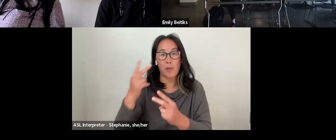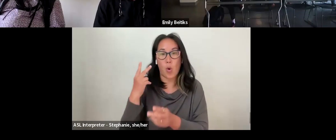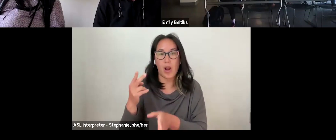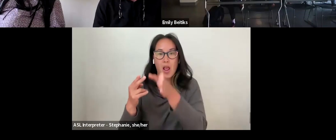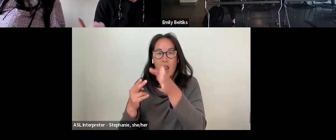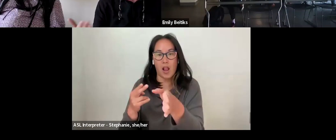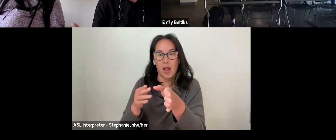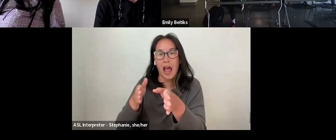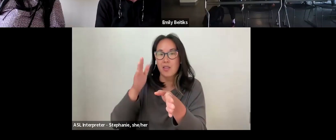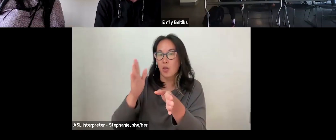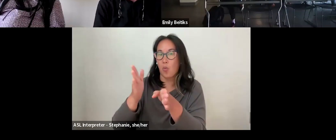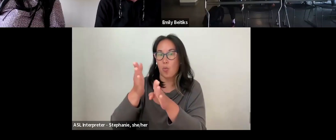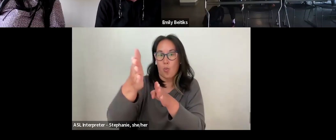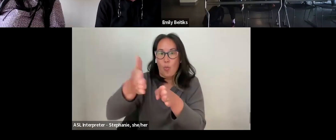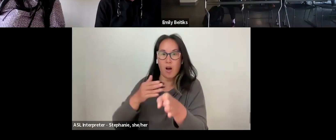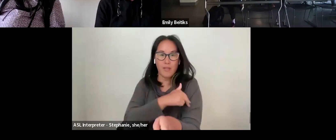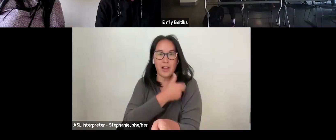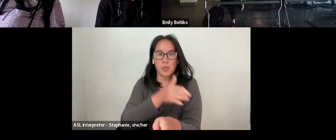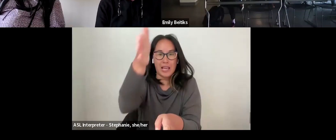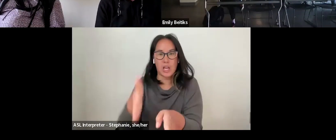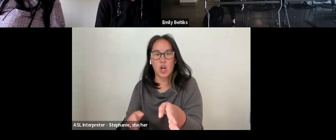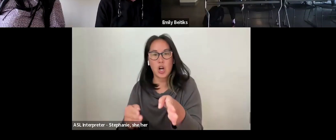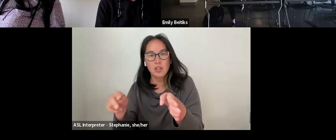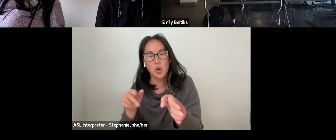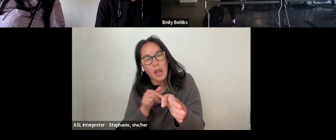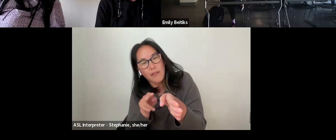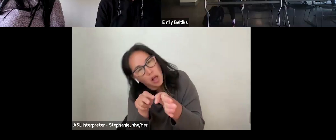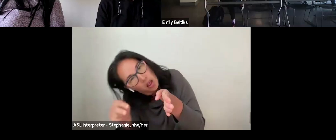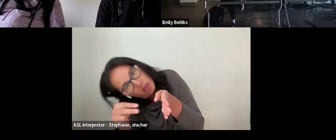You know, I thought, "Yeah, this is how it works."